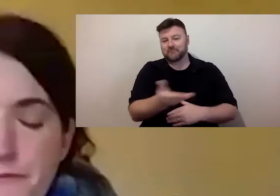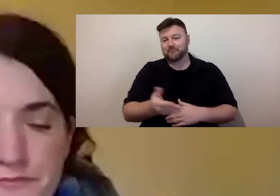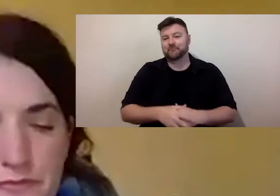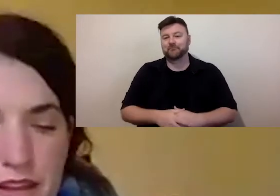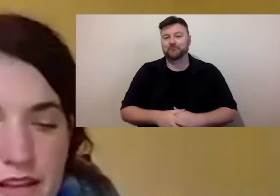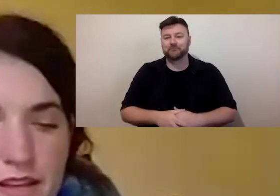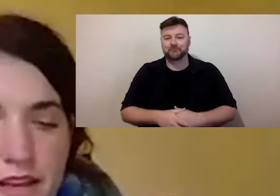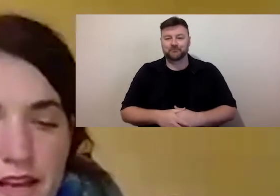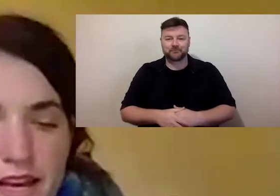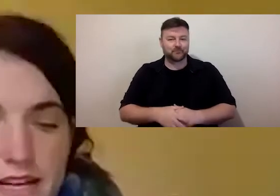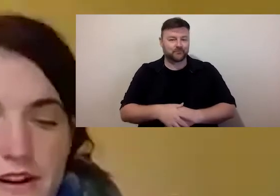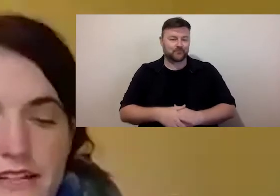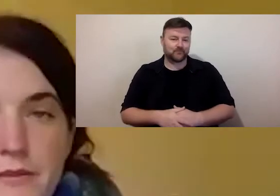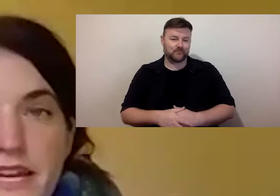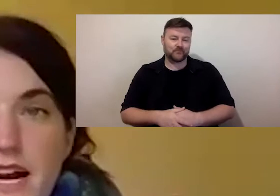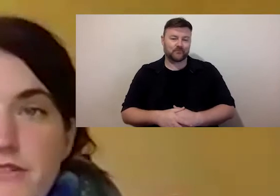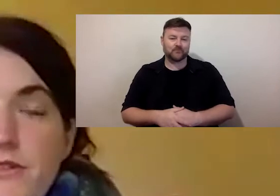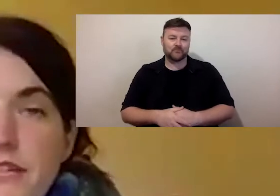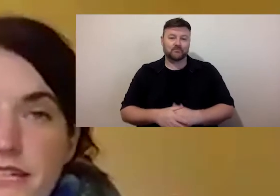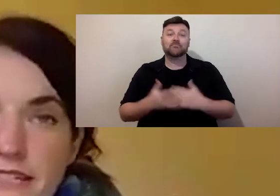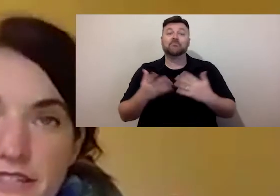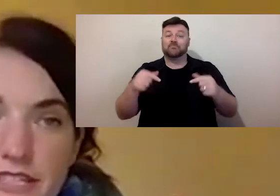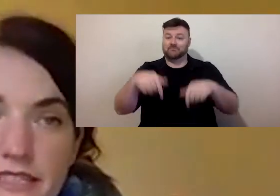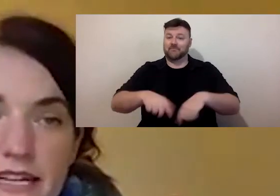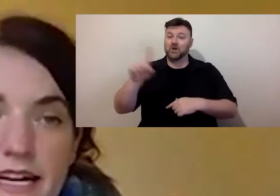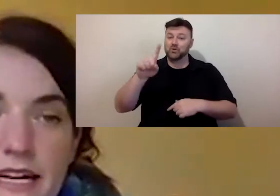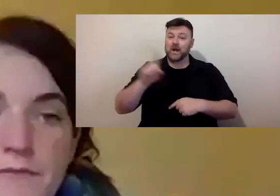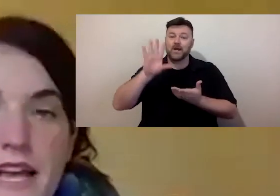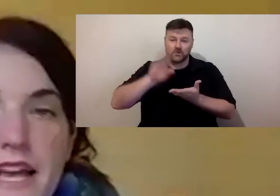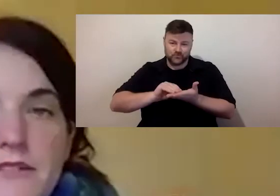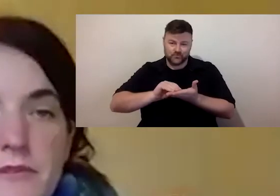Finally, we are recording today's session, and it will be